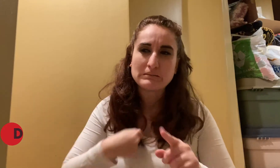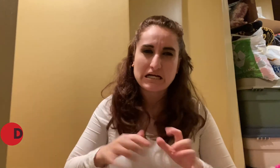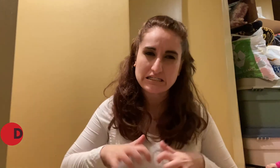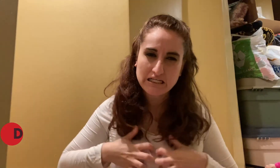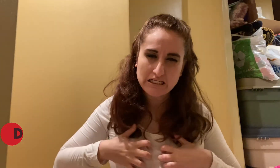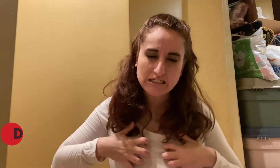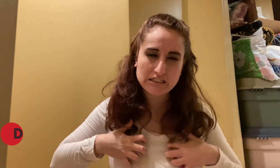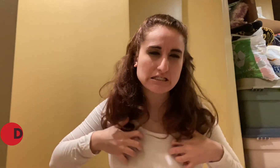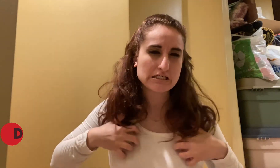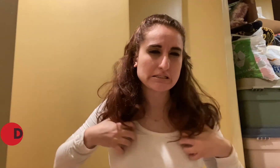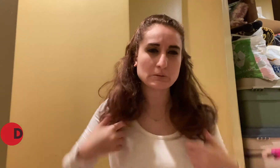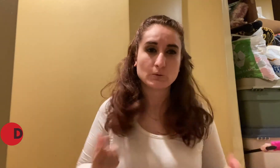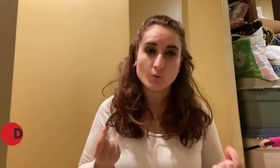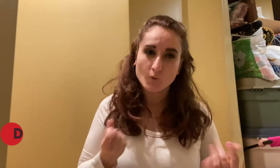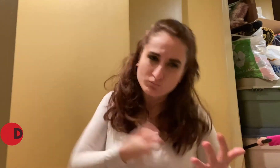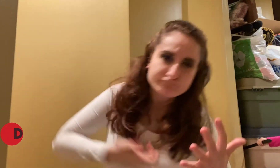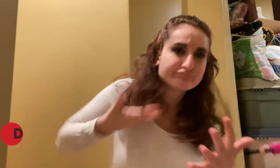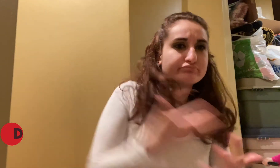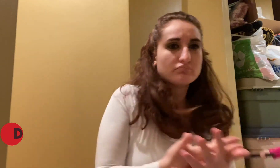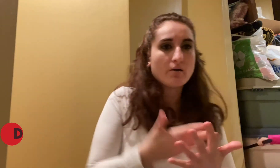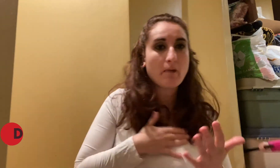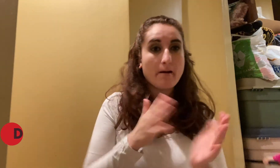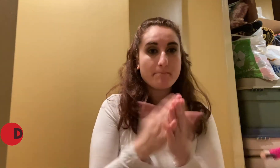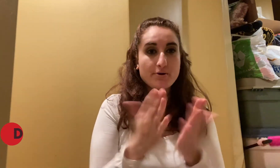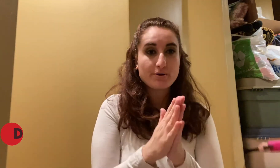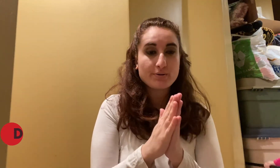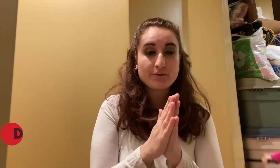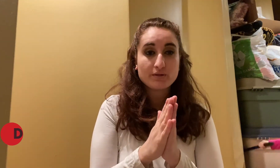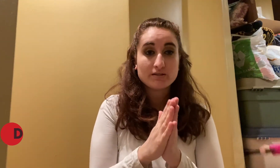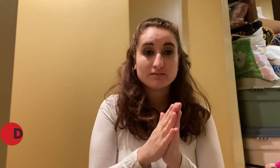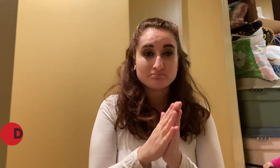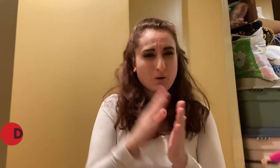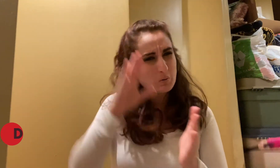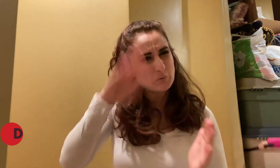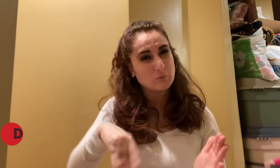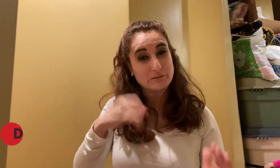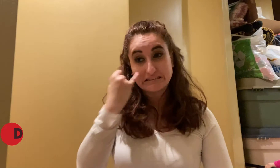I expressed anger in my book,